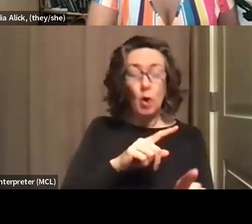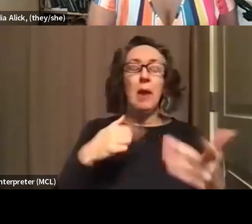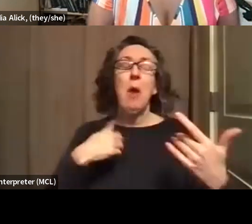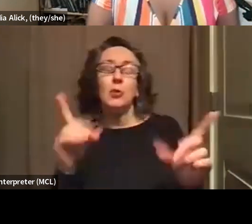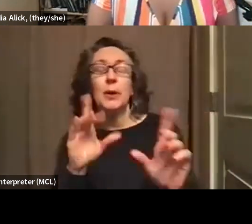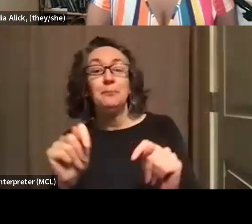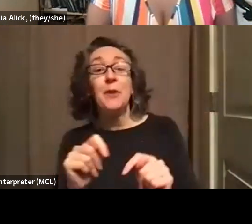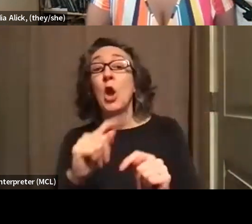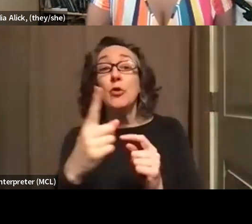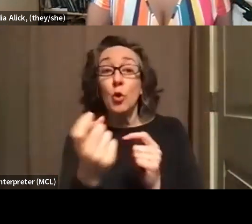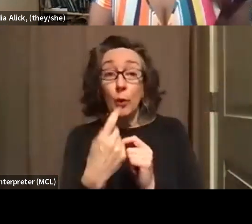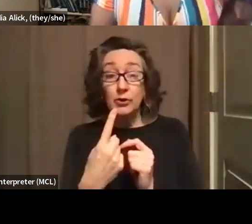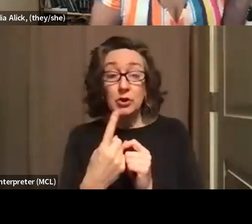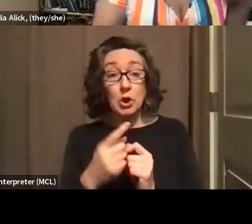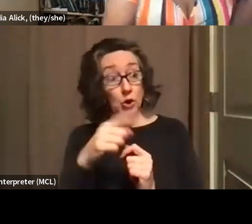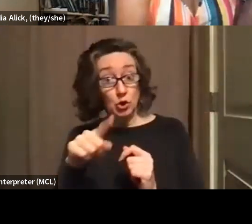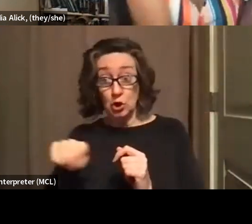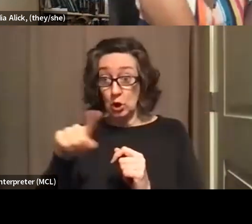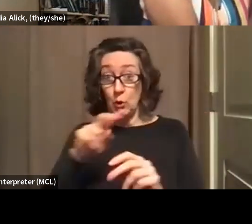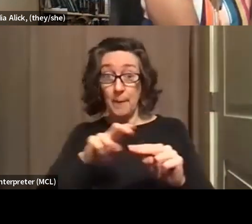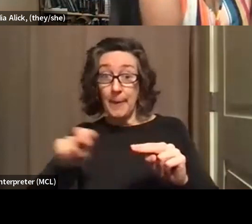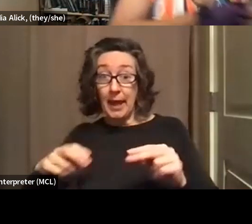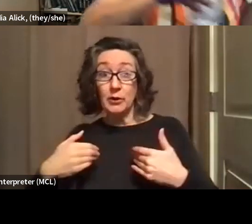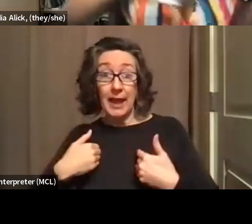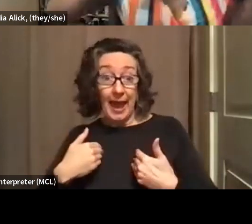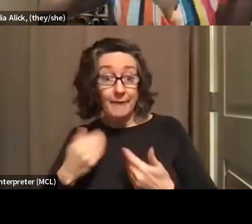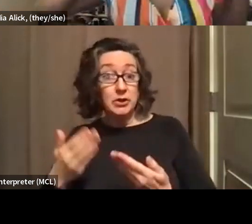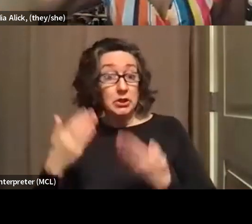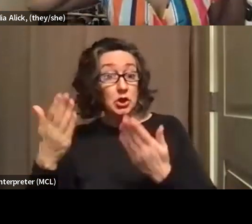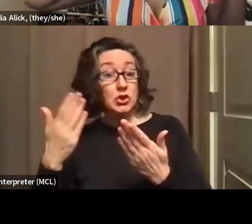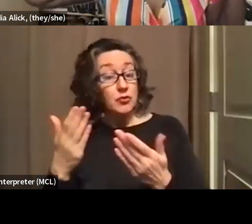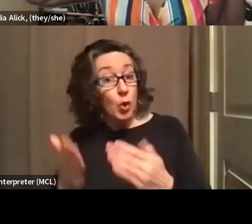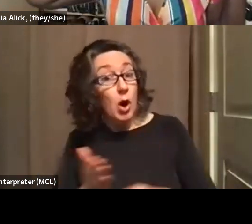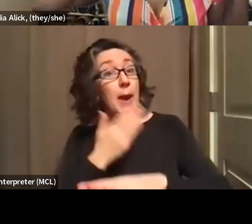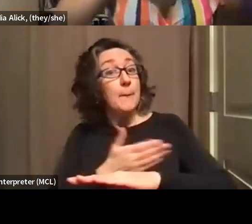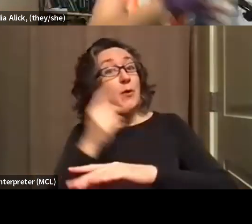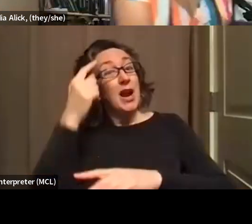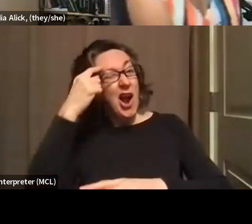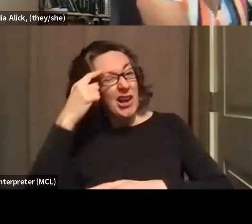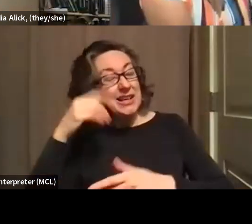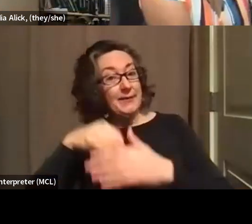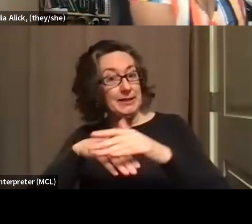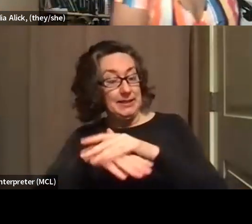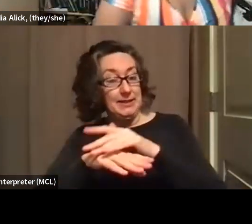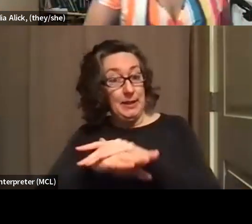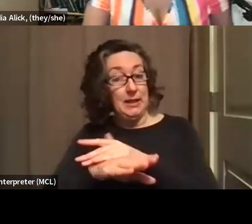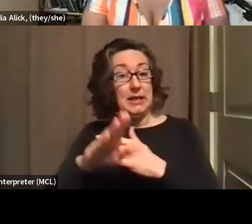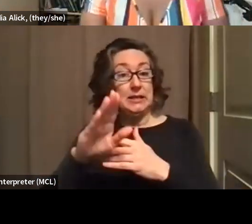The question is, do you have suggestions for improving cognitive accessibility in physical environments?